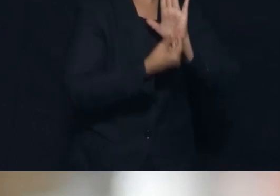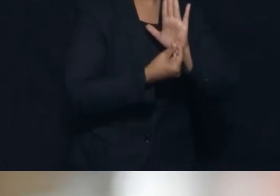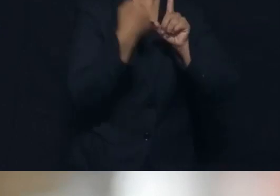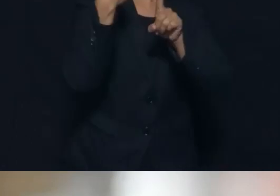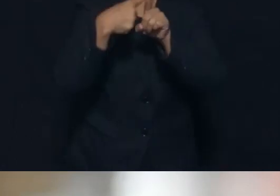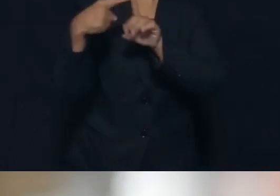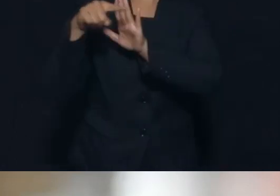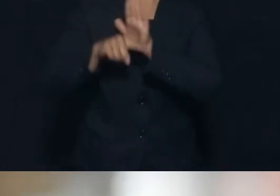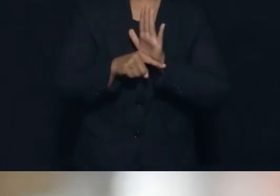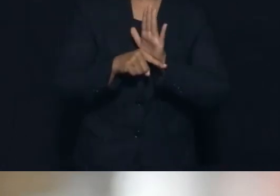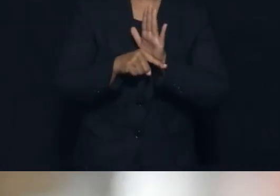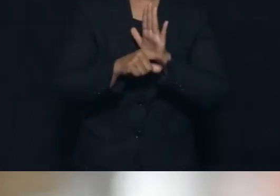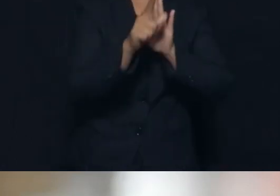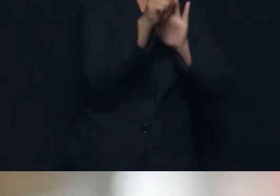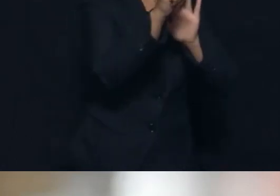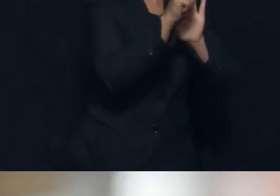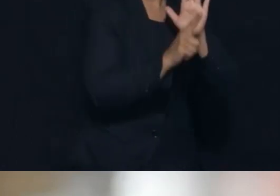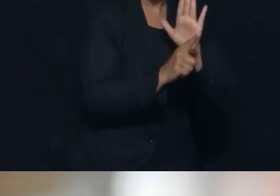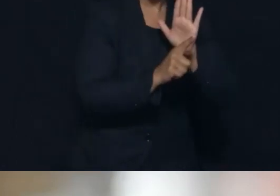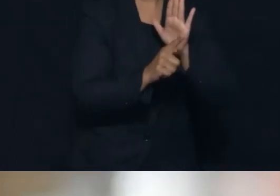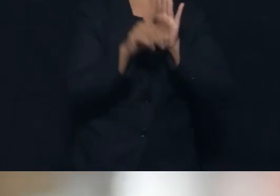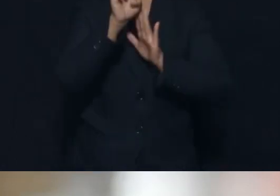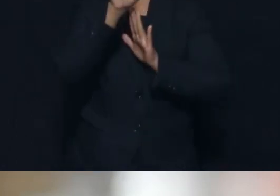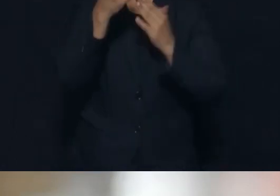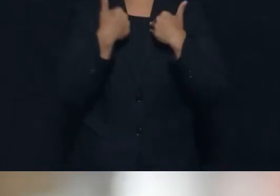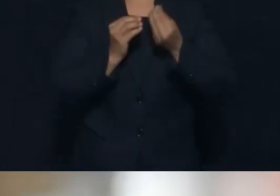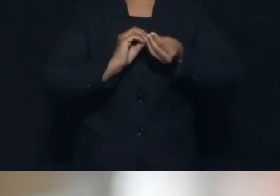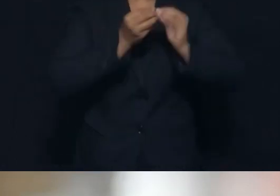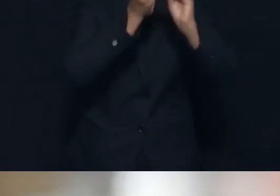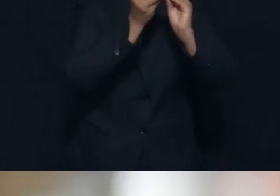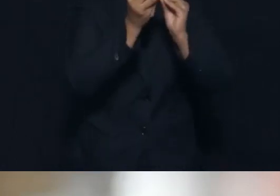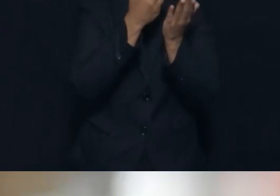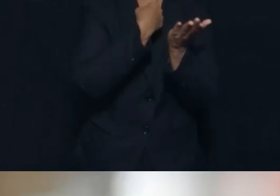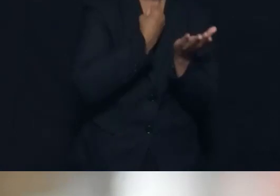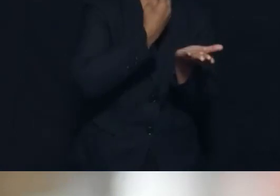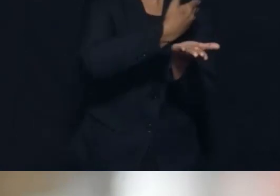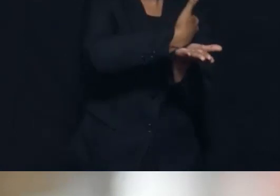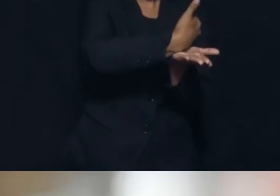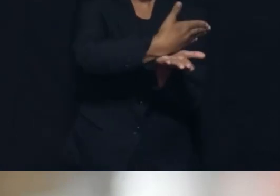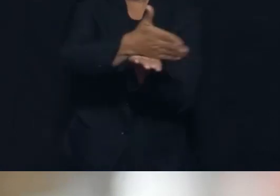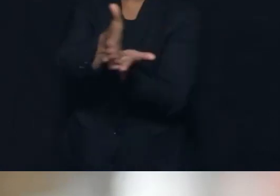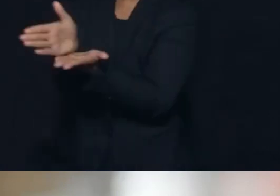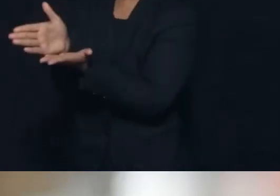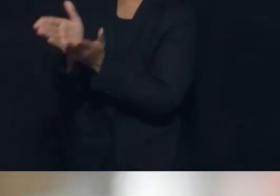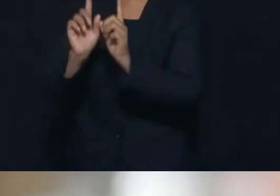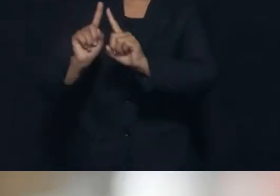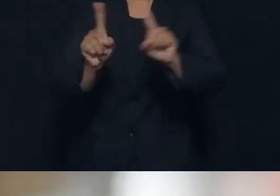With legislation, the EU has developed quite a number of different directives and regulations